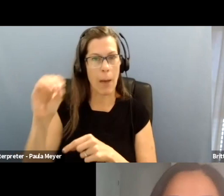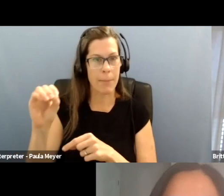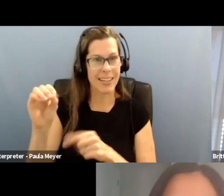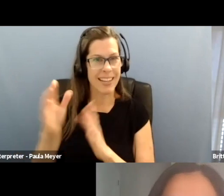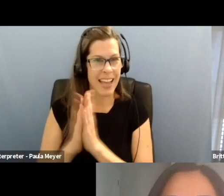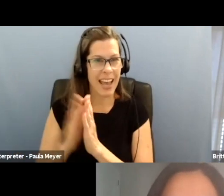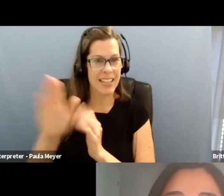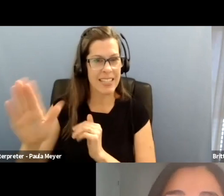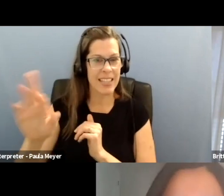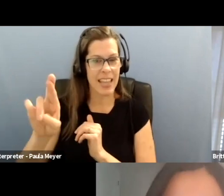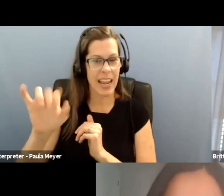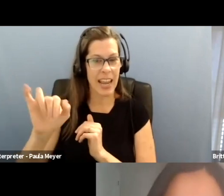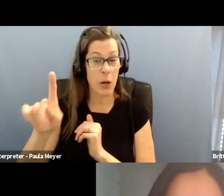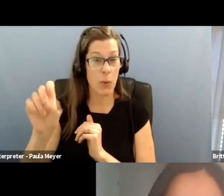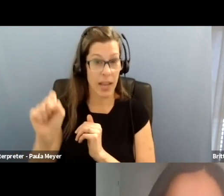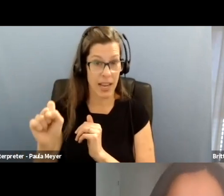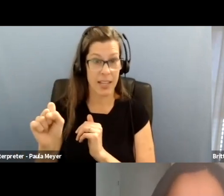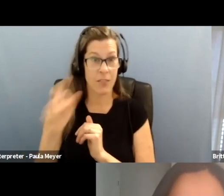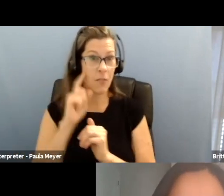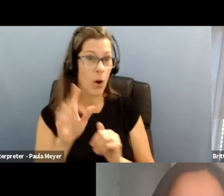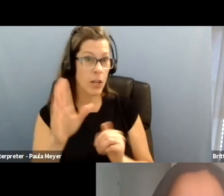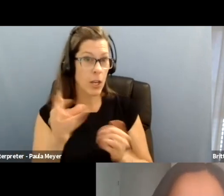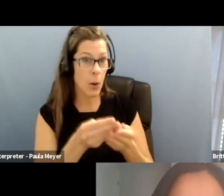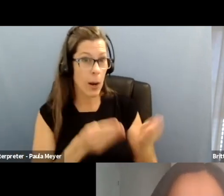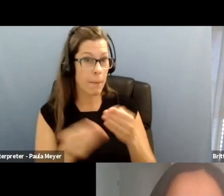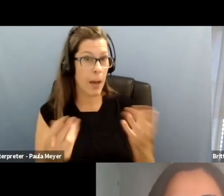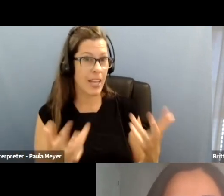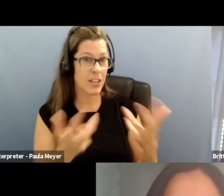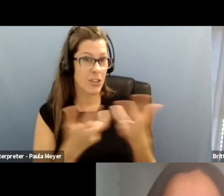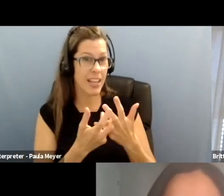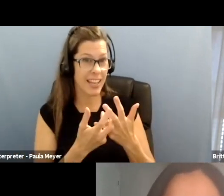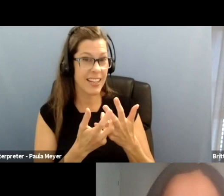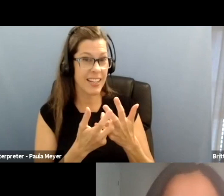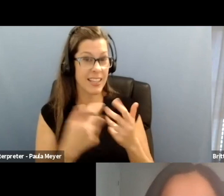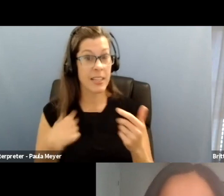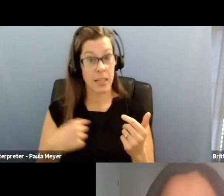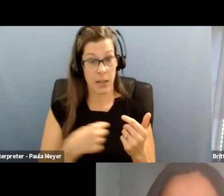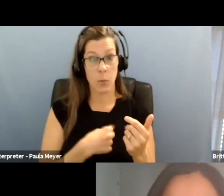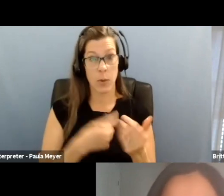to finalize whatever your budget might look like. But we do budget a combination of